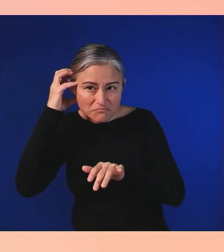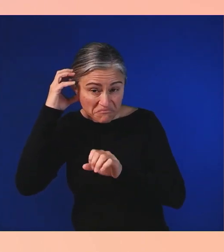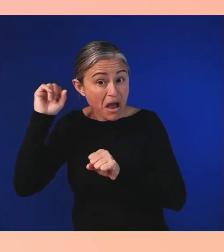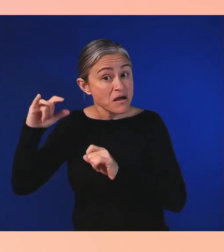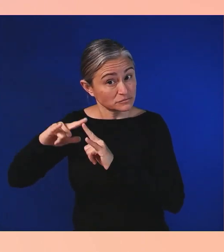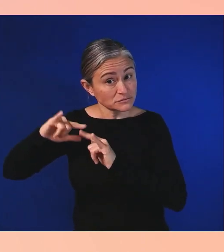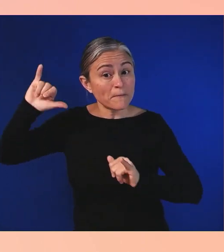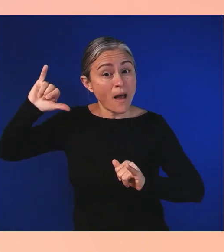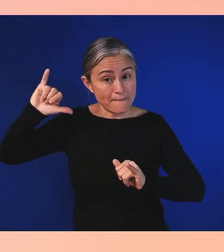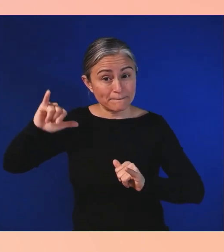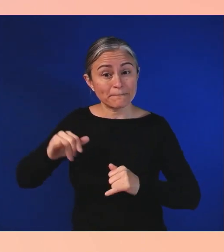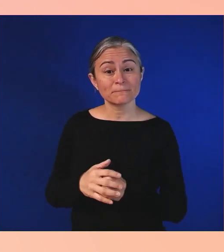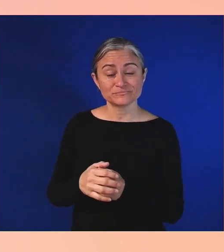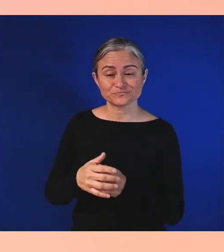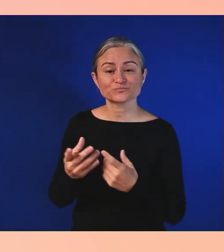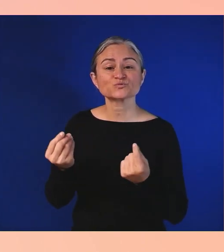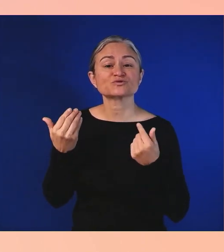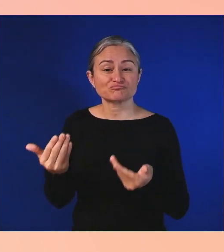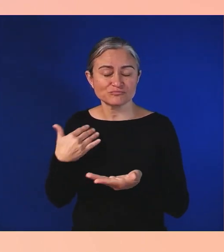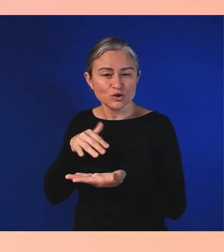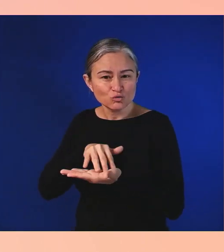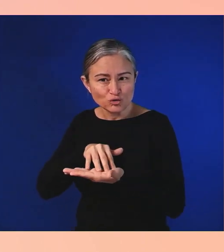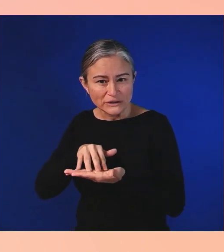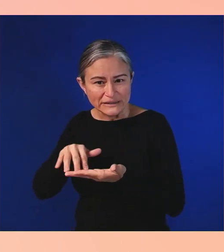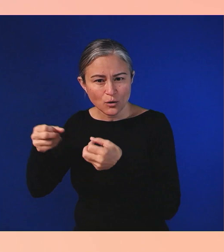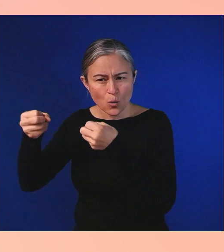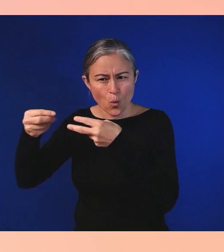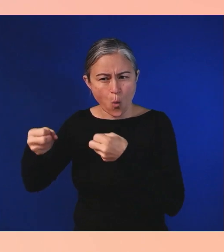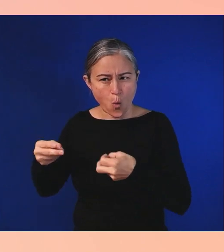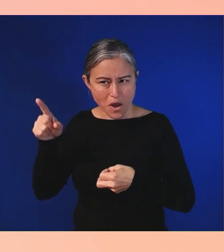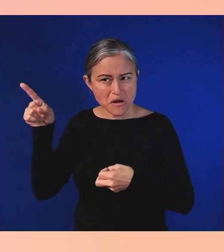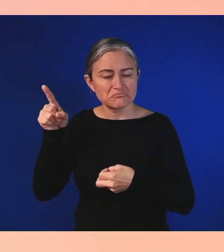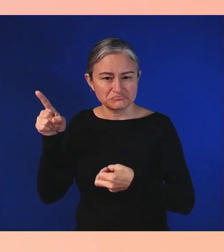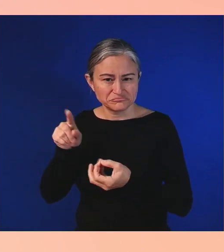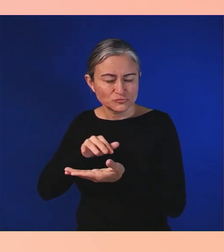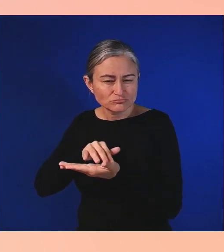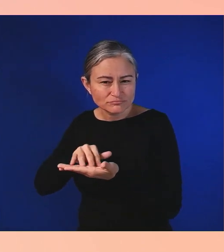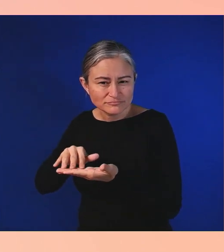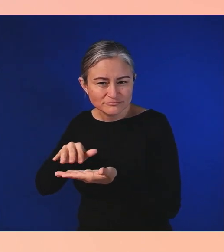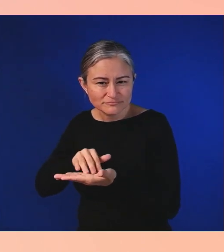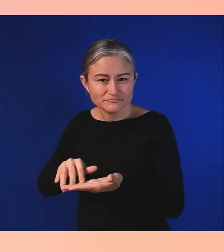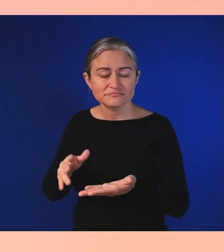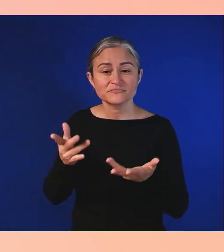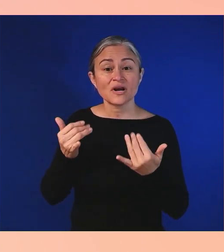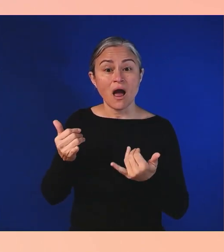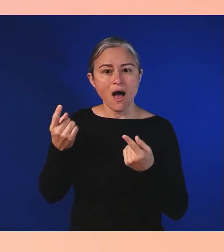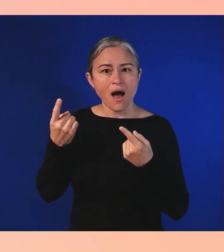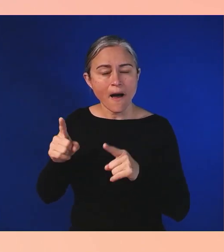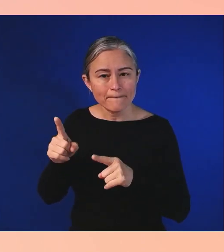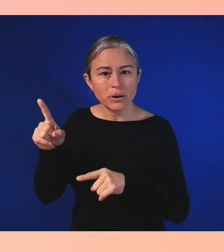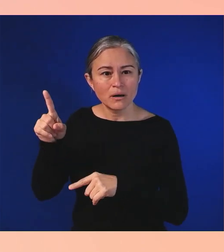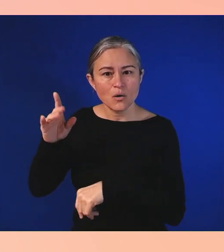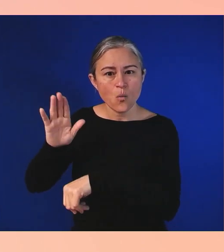There is a warning here and observe how swiftly I listen to this speech from